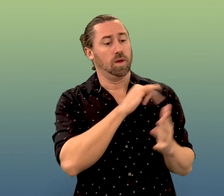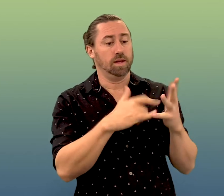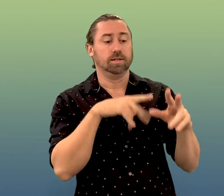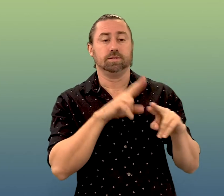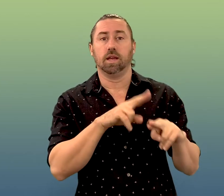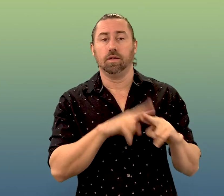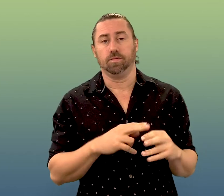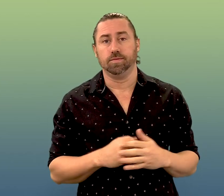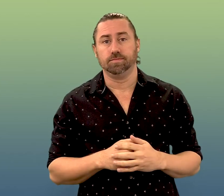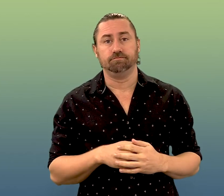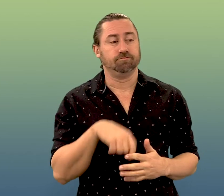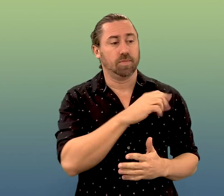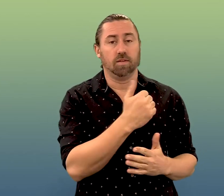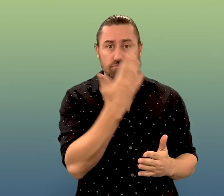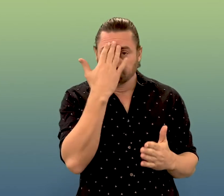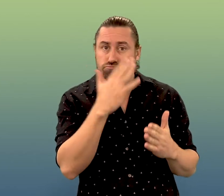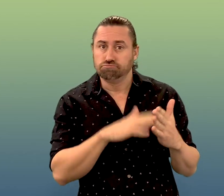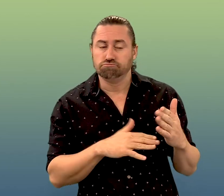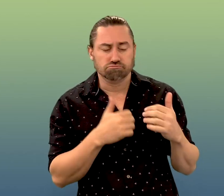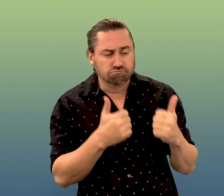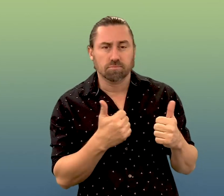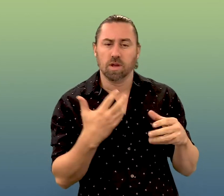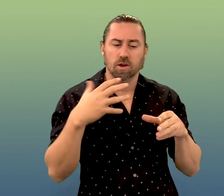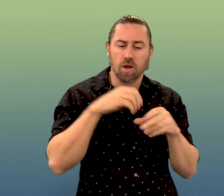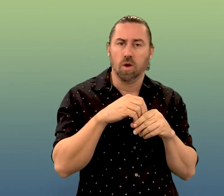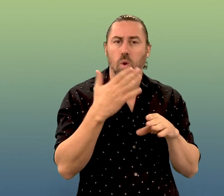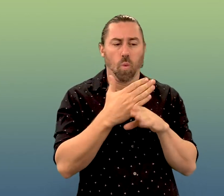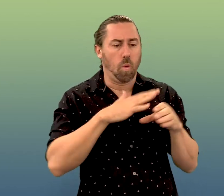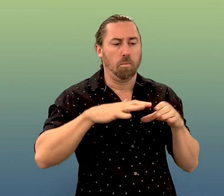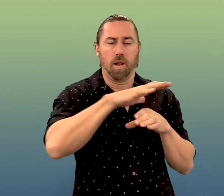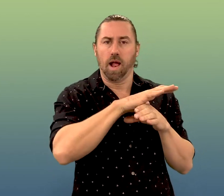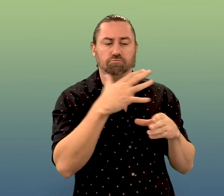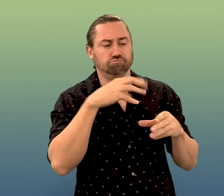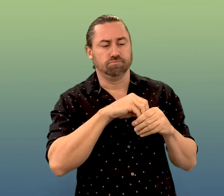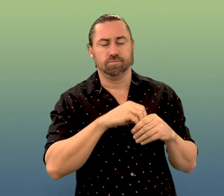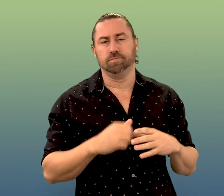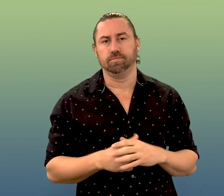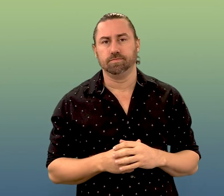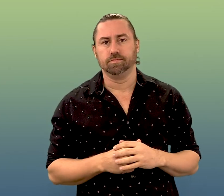For our employees. They experience an accessible and inclusive workplace.